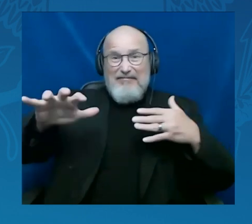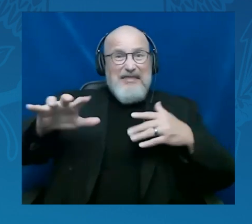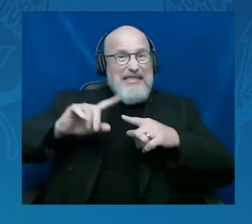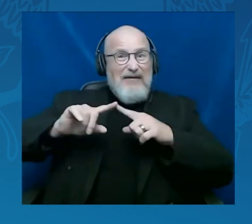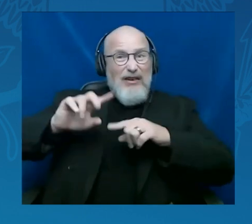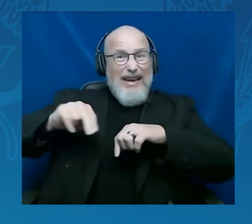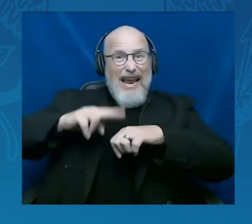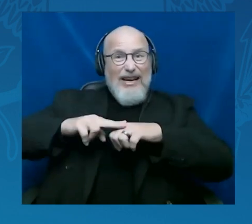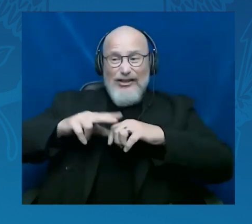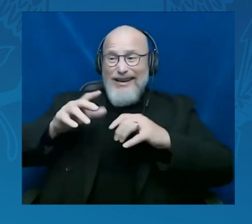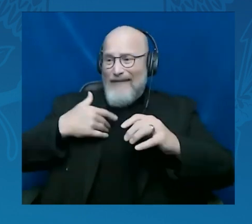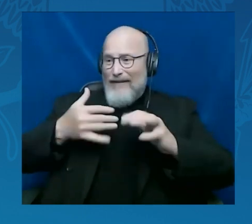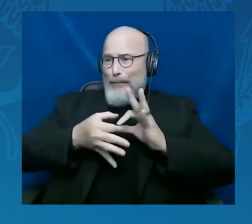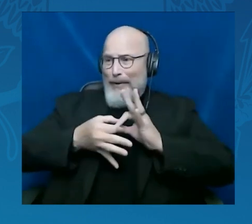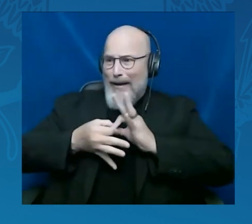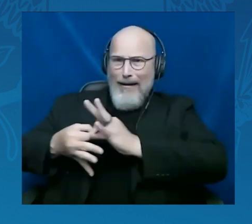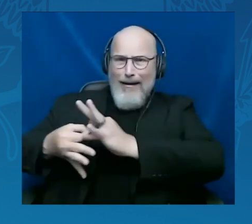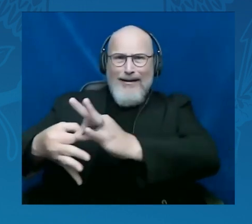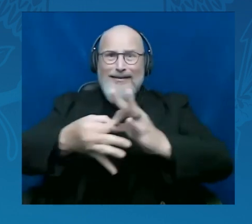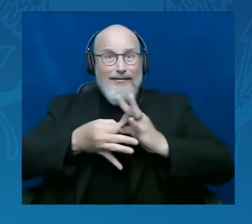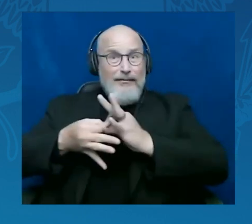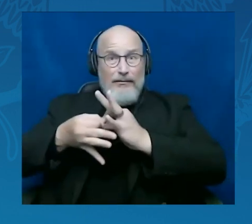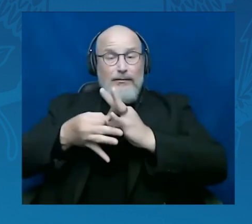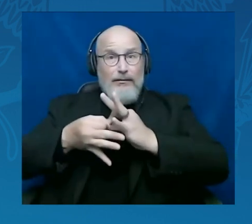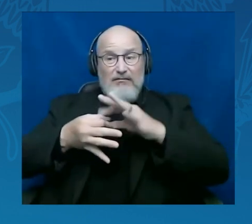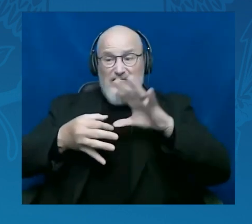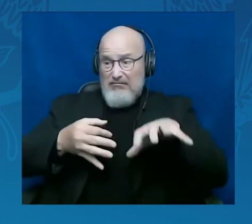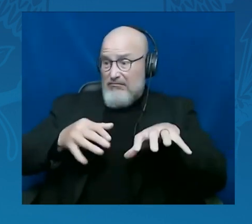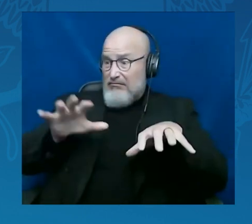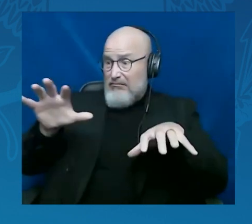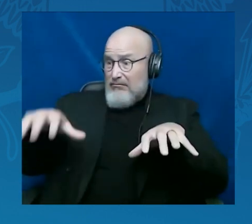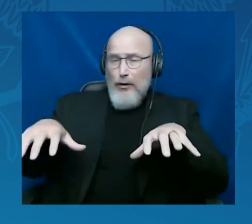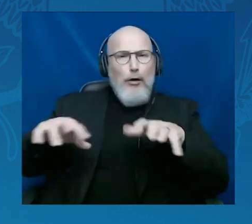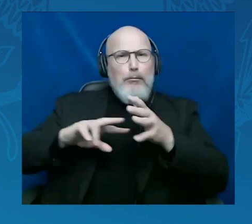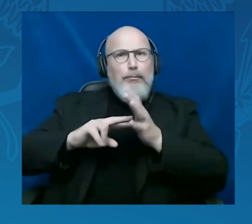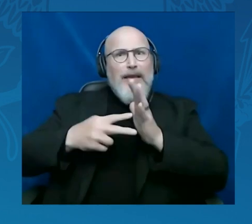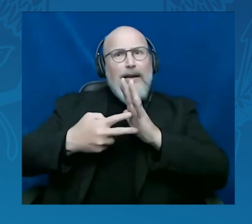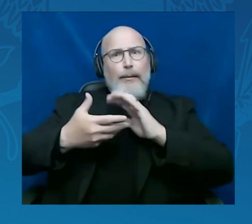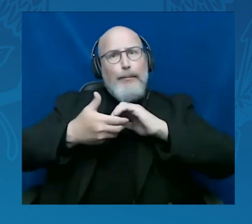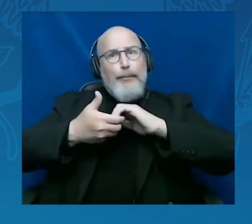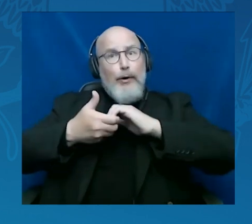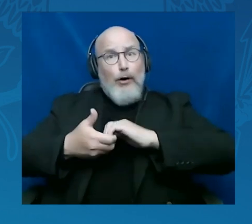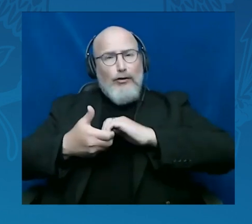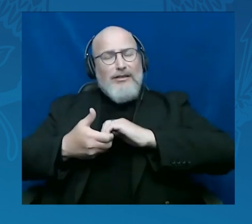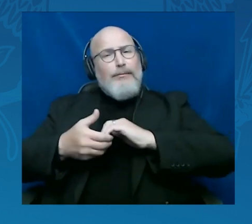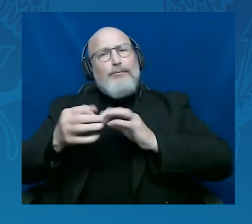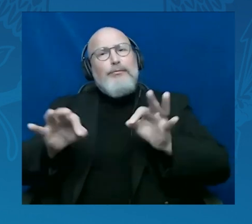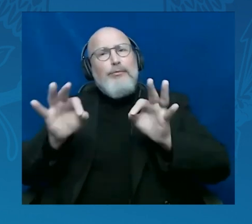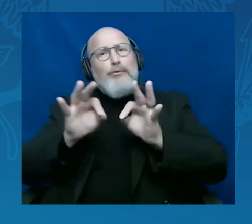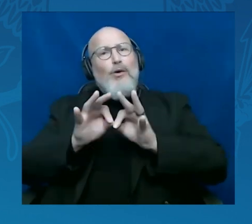As neighbors, we know our partnership is key to our shared prosperity and security.